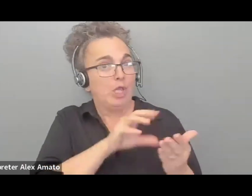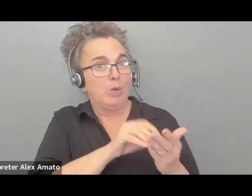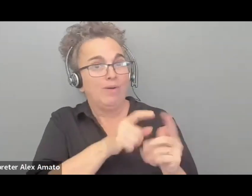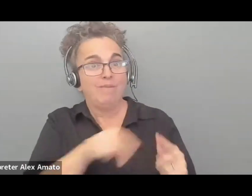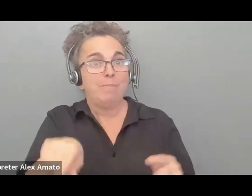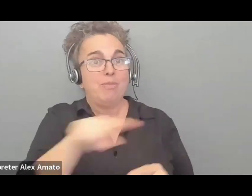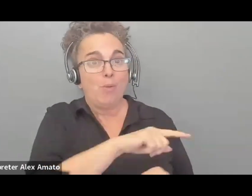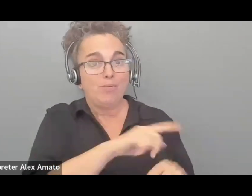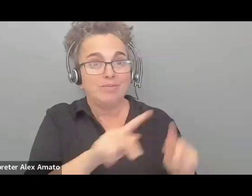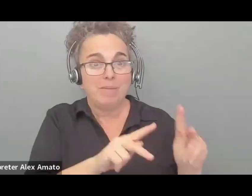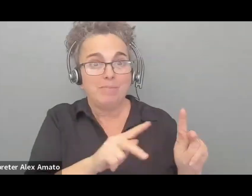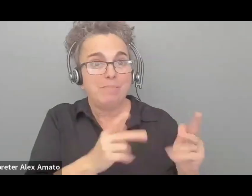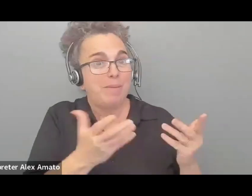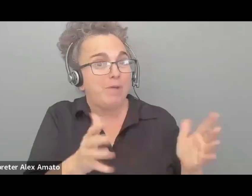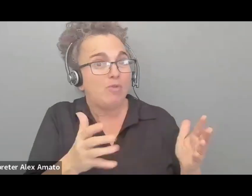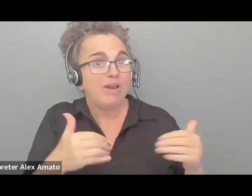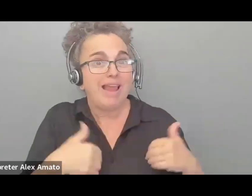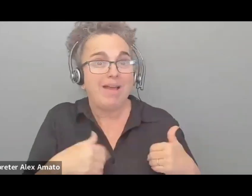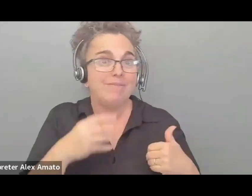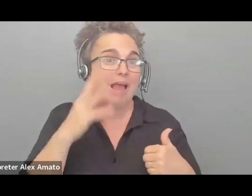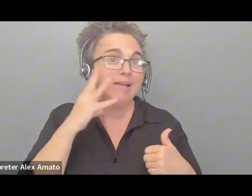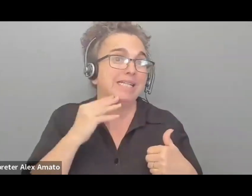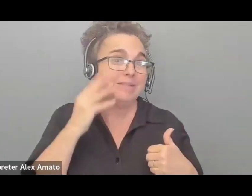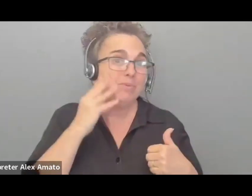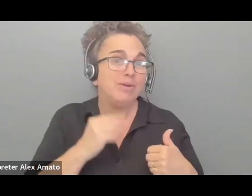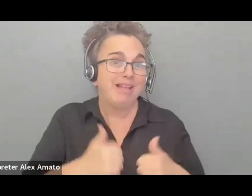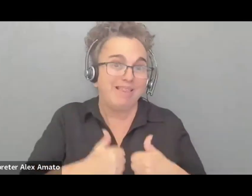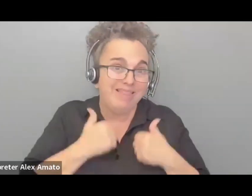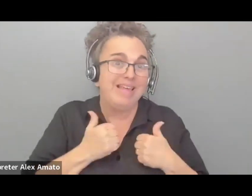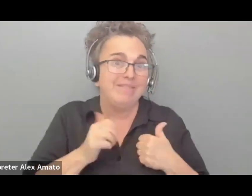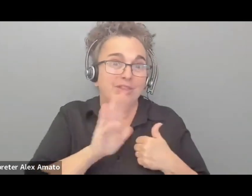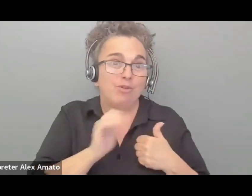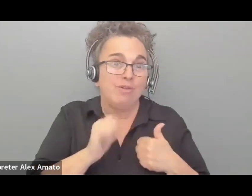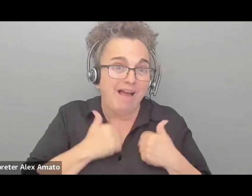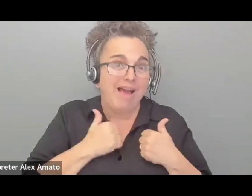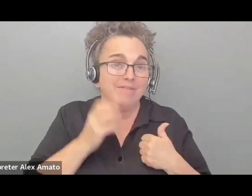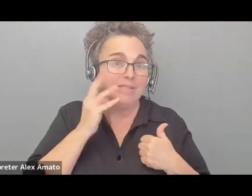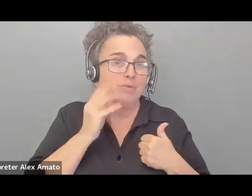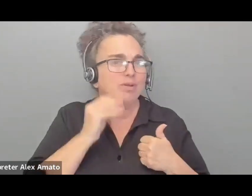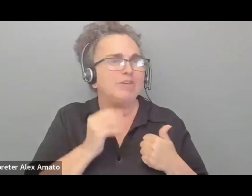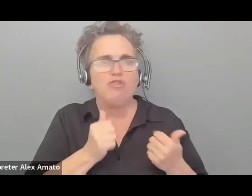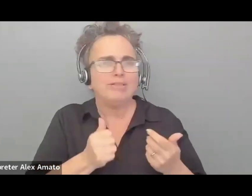that lived experience and can talk about it with you and just be a sponge, be open, be open to the fact